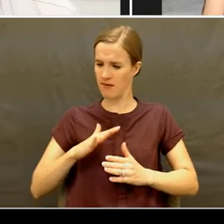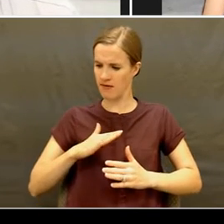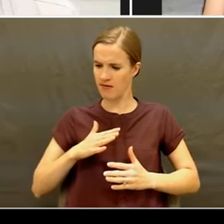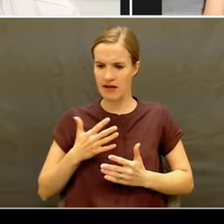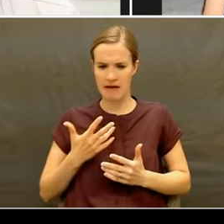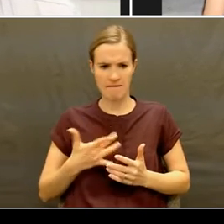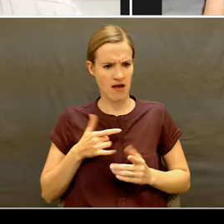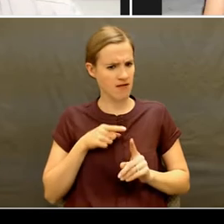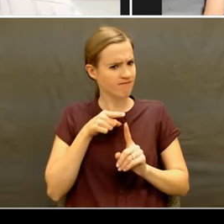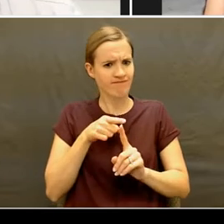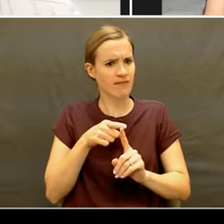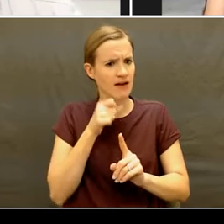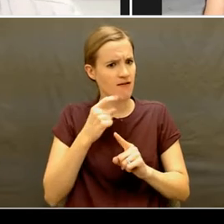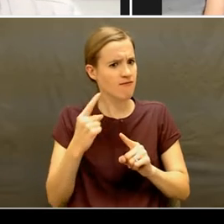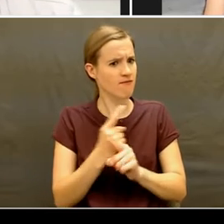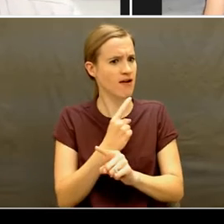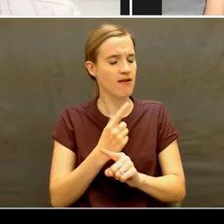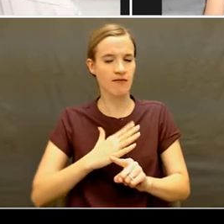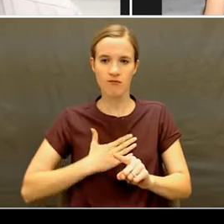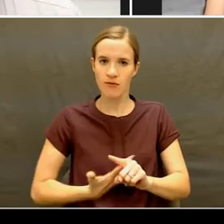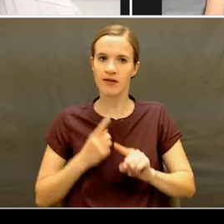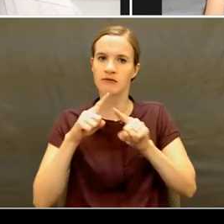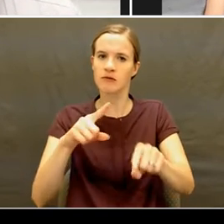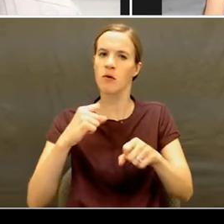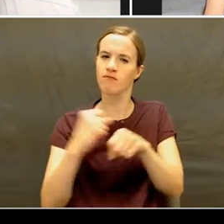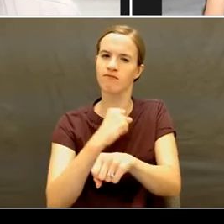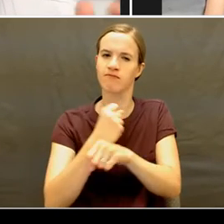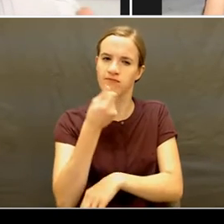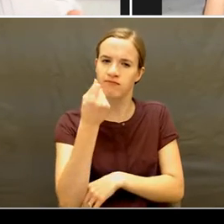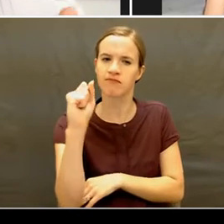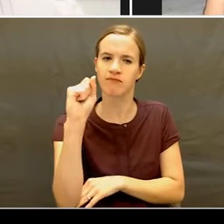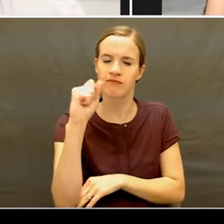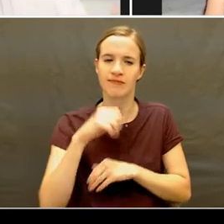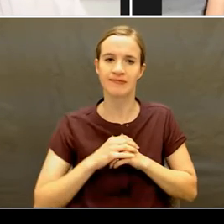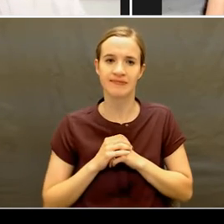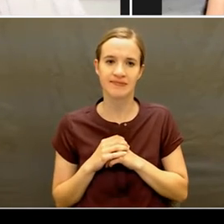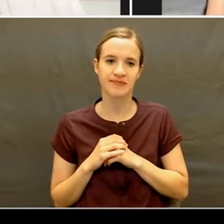through and saw your photos of when you suddenly see, we actually have a board member as he watched